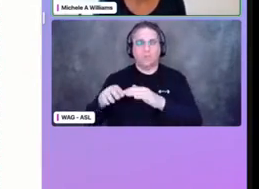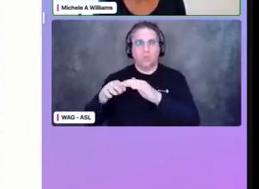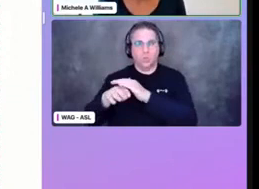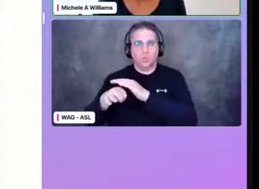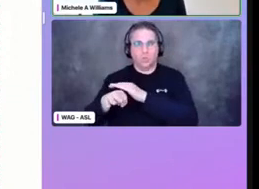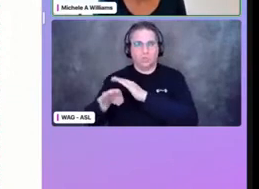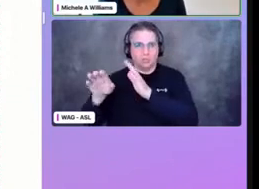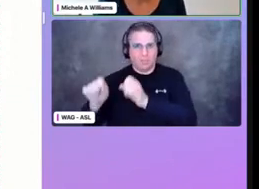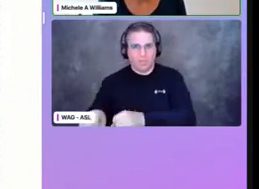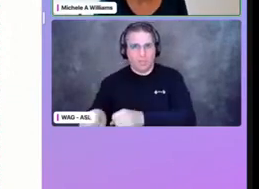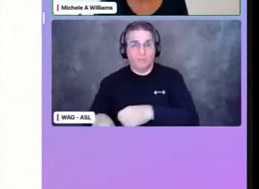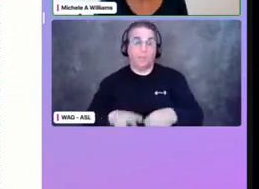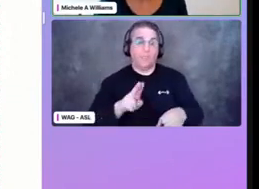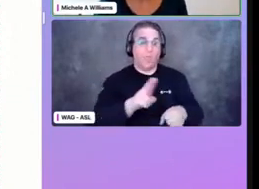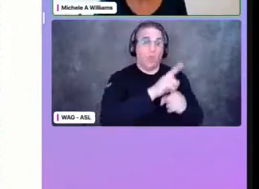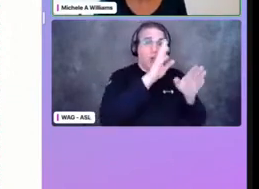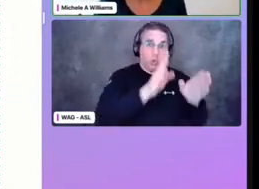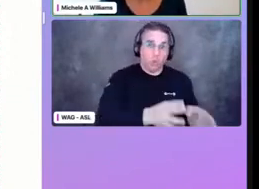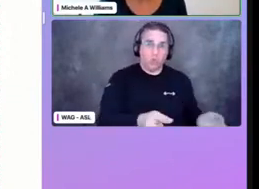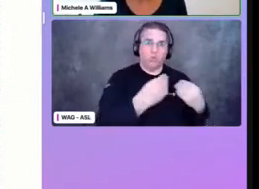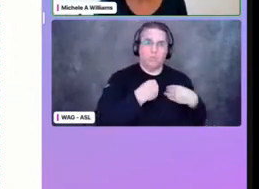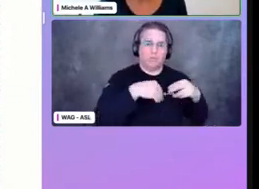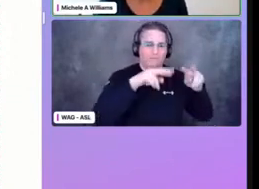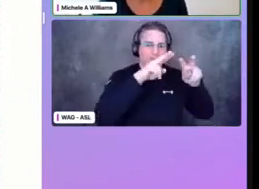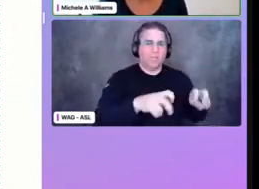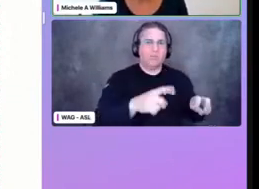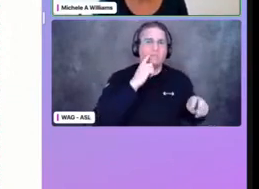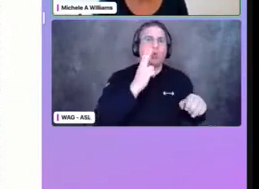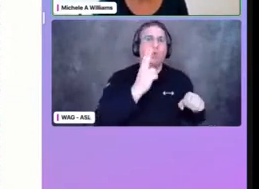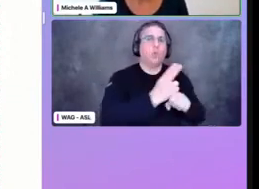technology. So,, in short, product teams assess